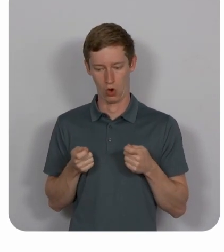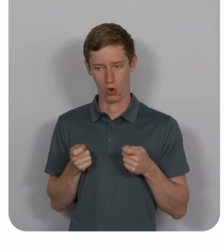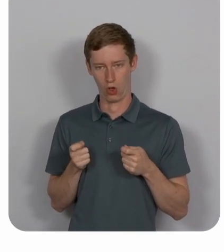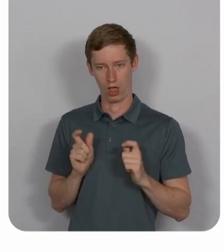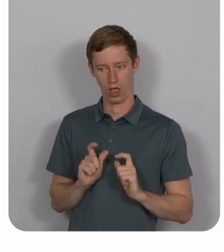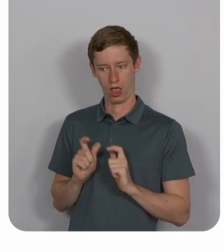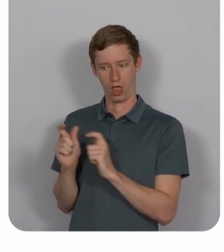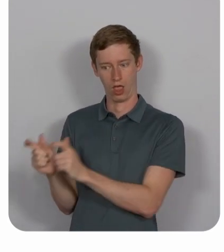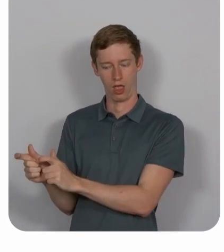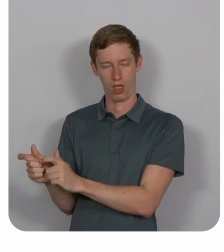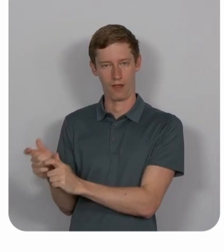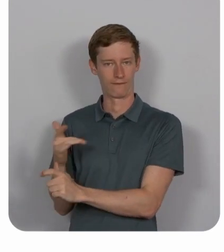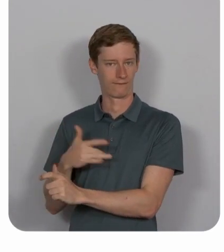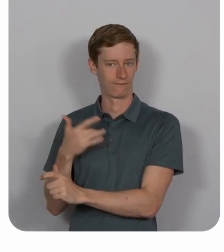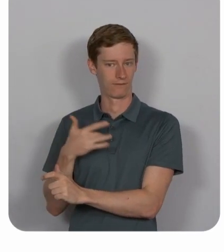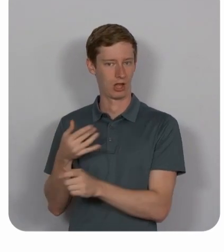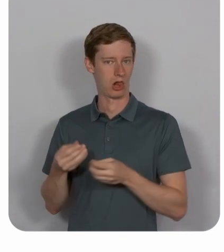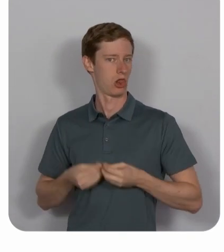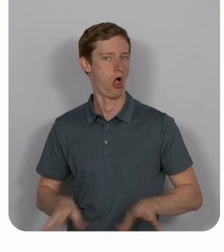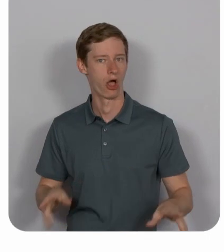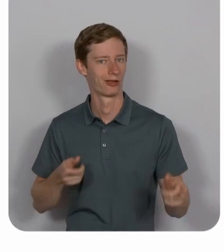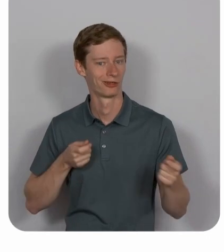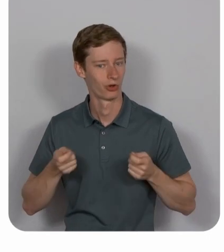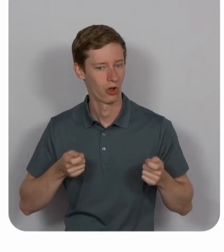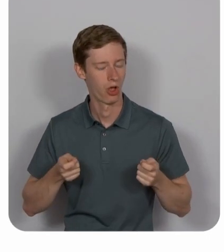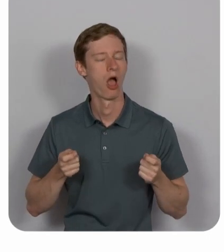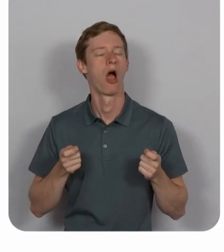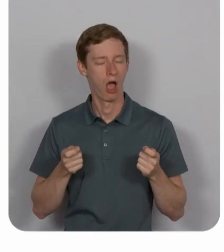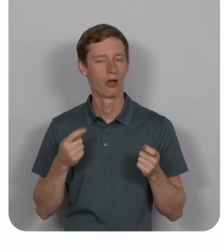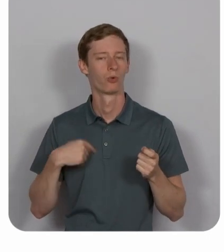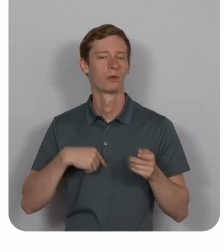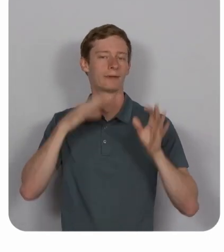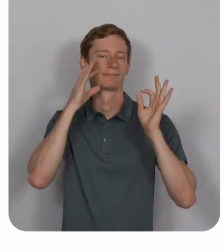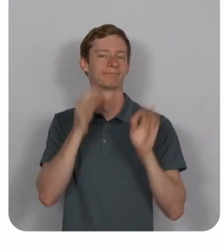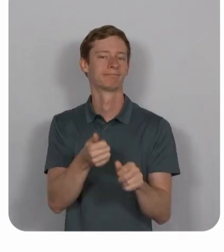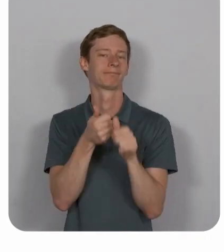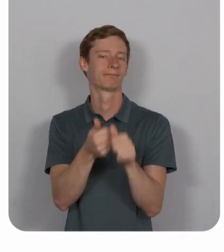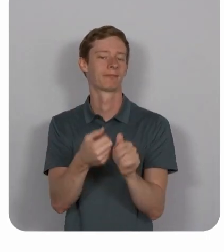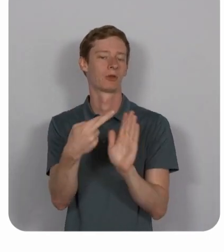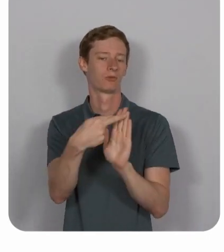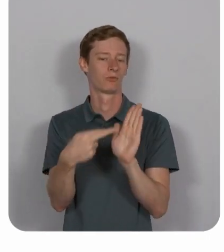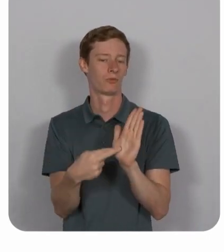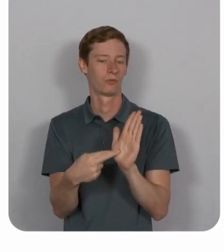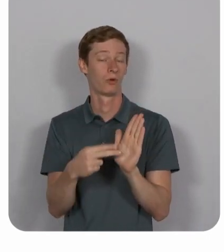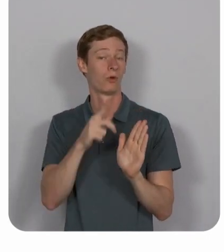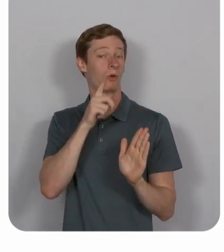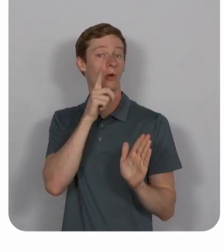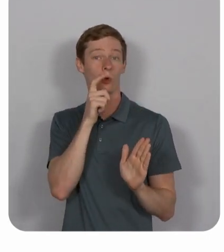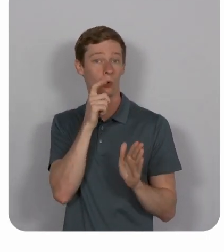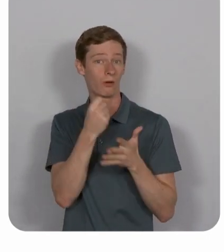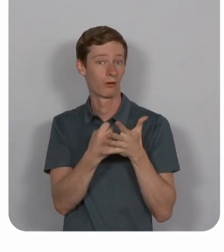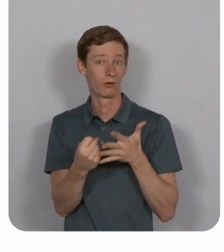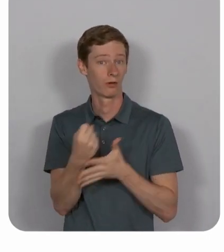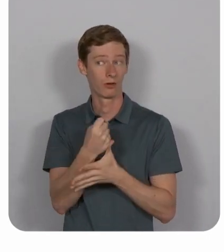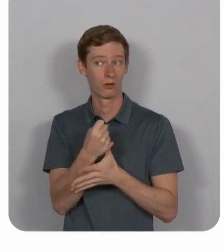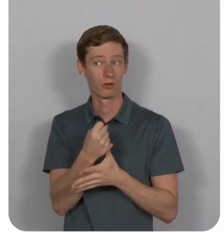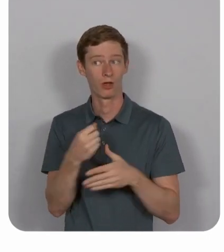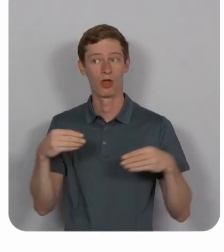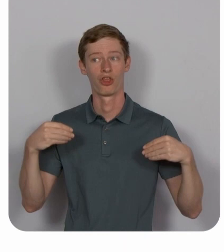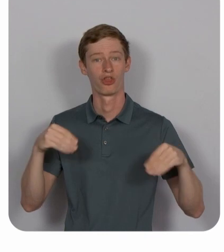So when we were building Sidekick, we started with a simple rule for ourselves to follow. The merchant is the ultimate decider,